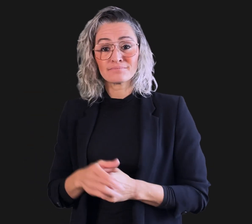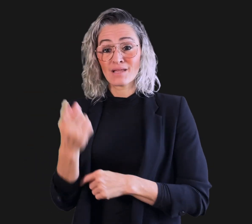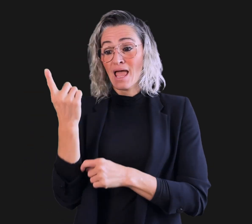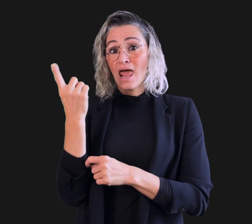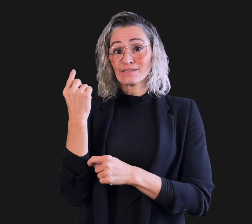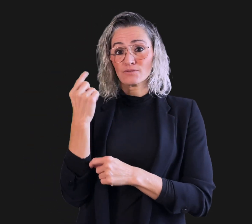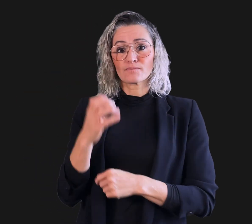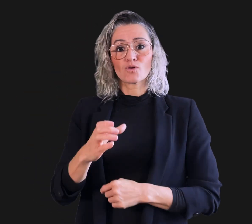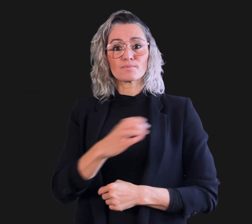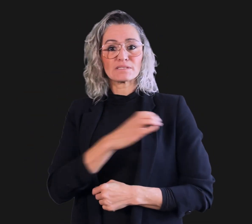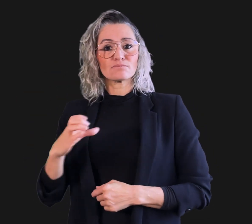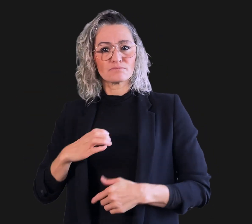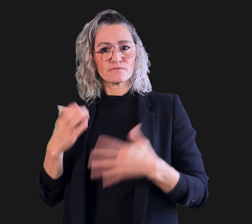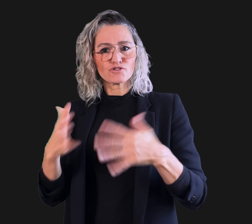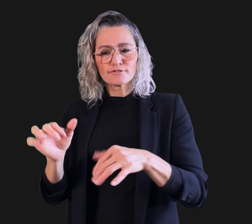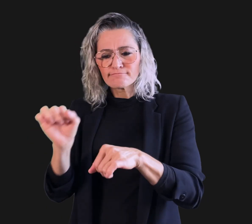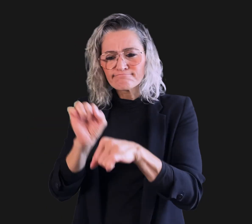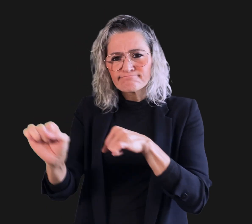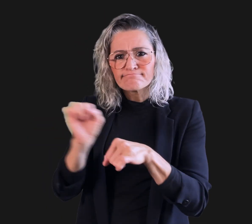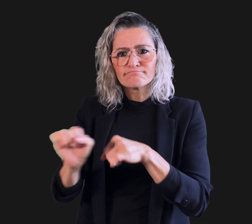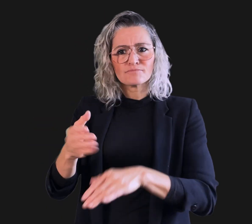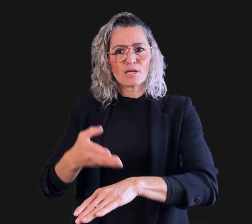Last year, the Commission worked on improving its employment processes